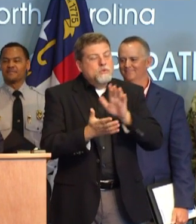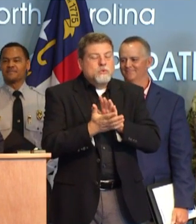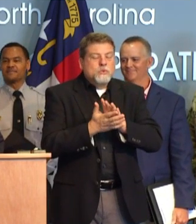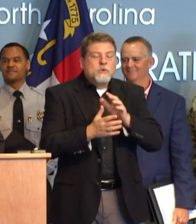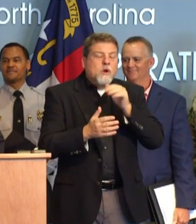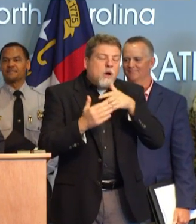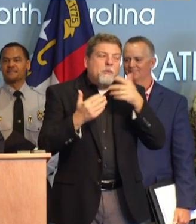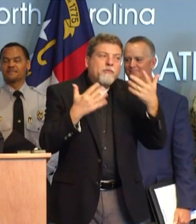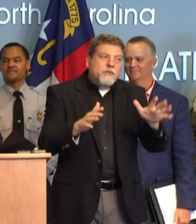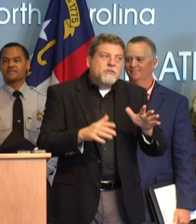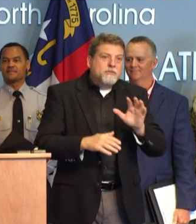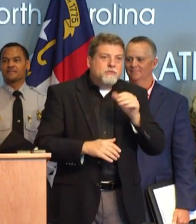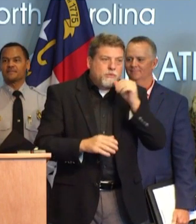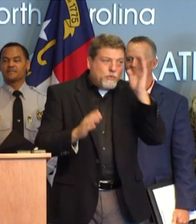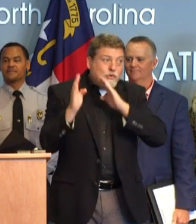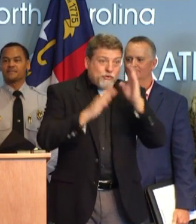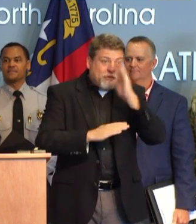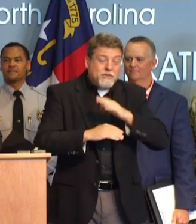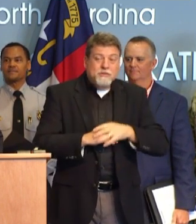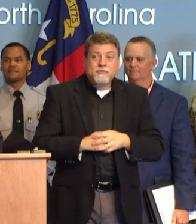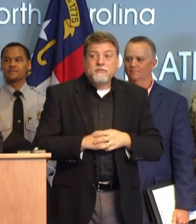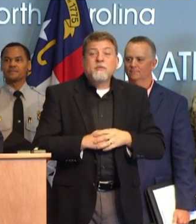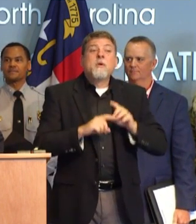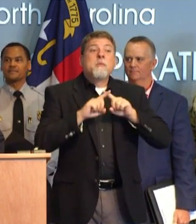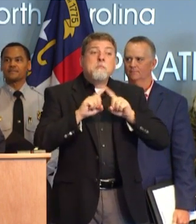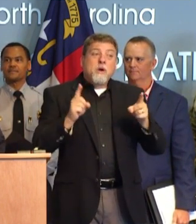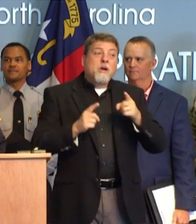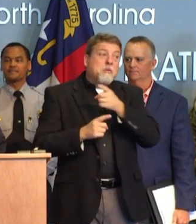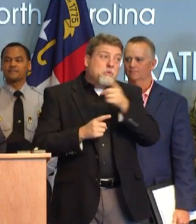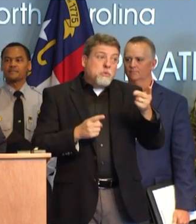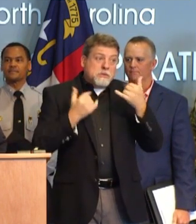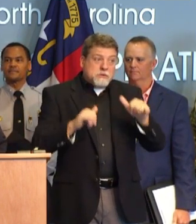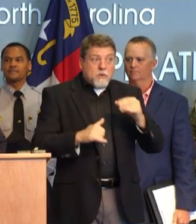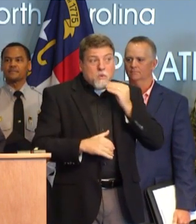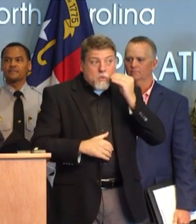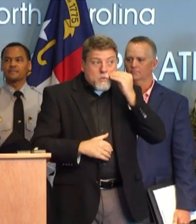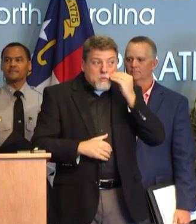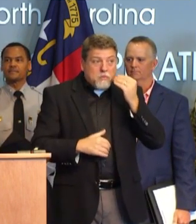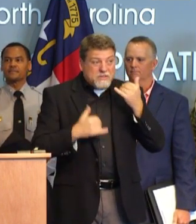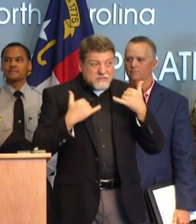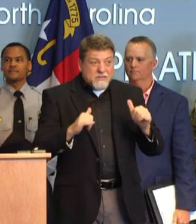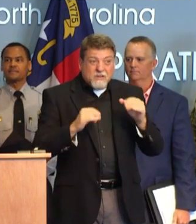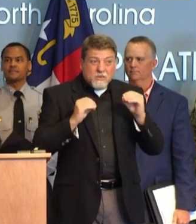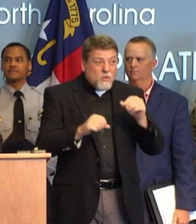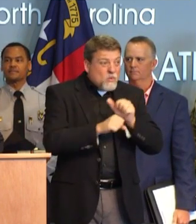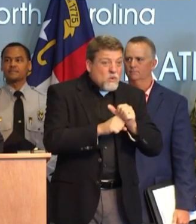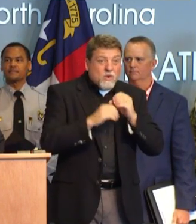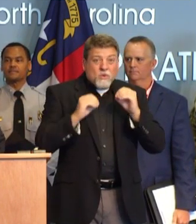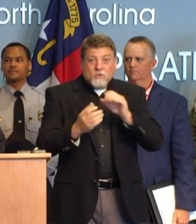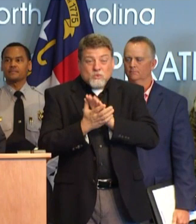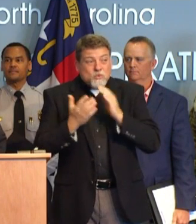SCHEDULES. HANG IN THERE, PARENTS. SNOW DAYS ARE ALMOST OVER. IF YOU'RE HOME FROM SCHOOL OR